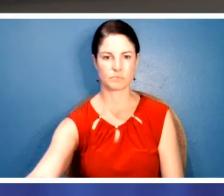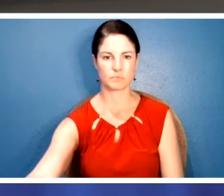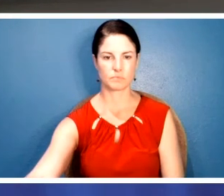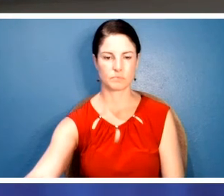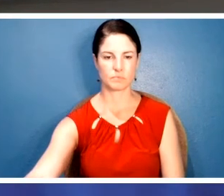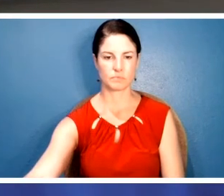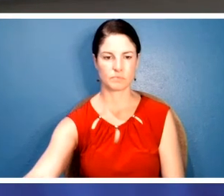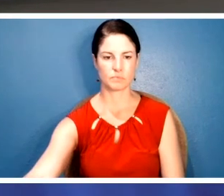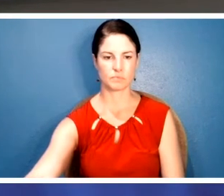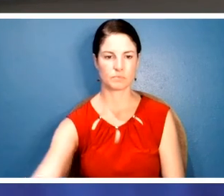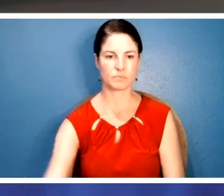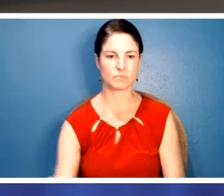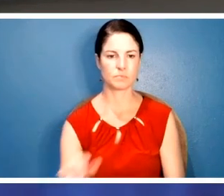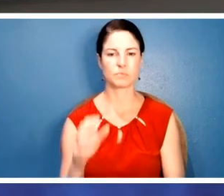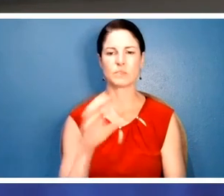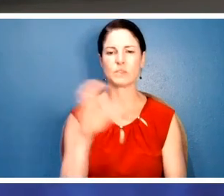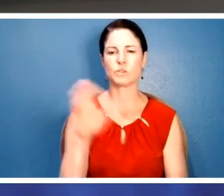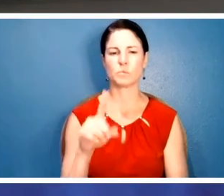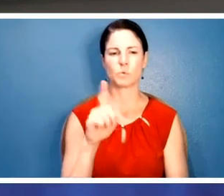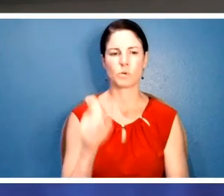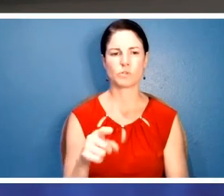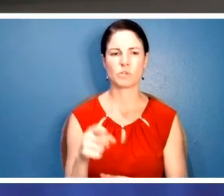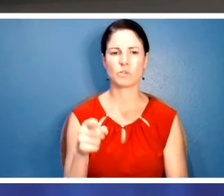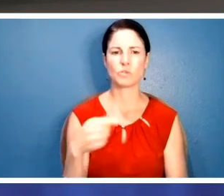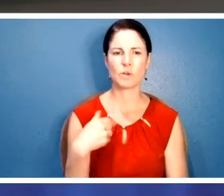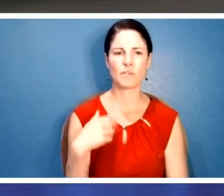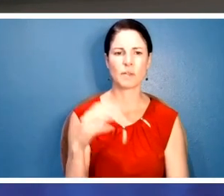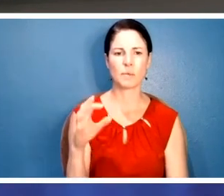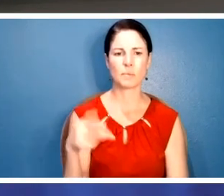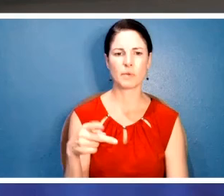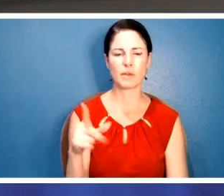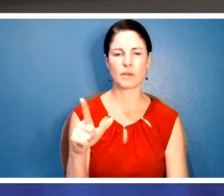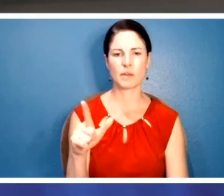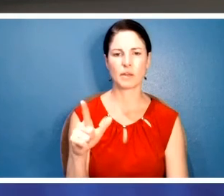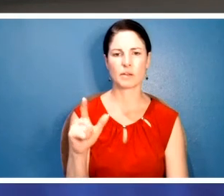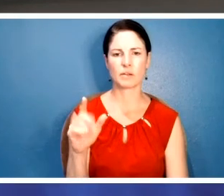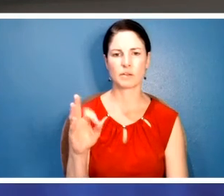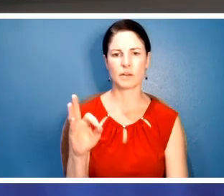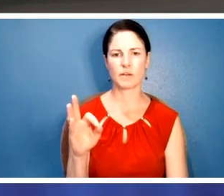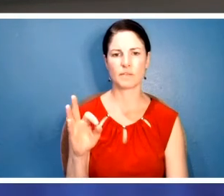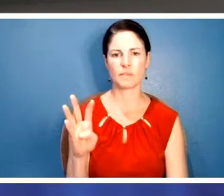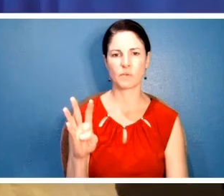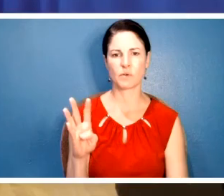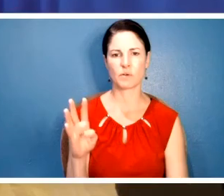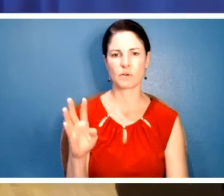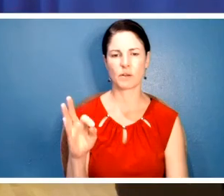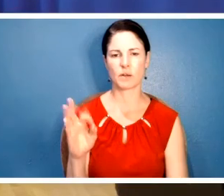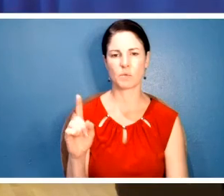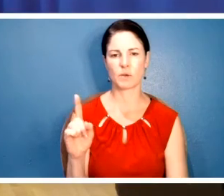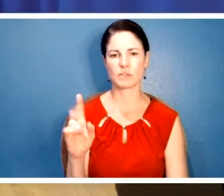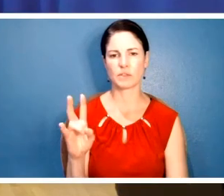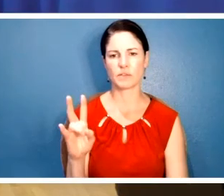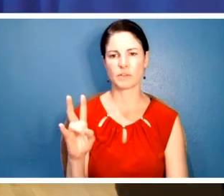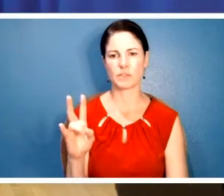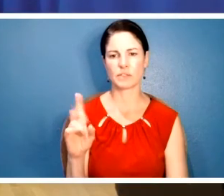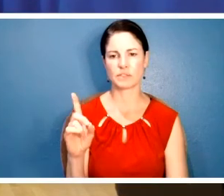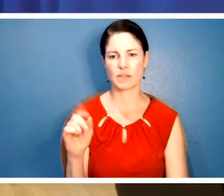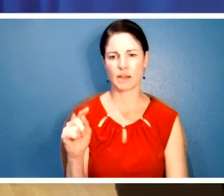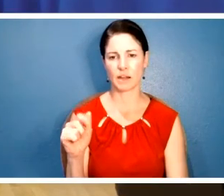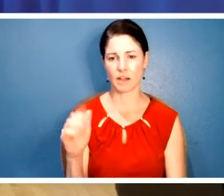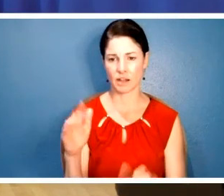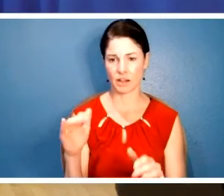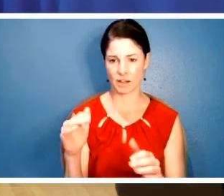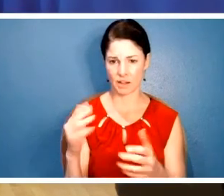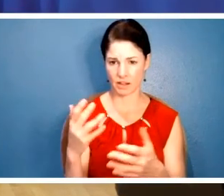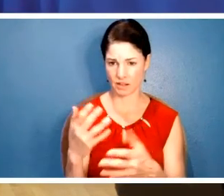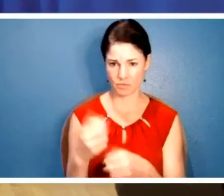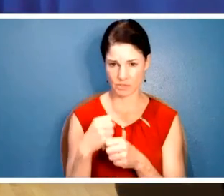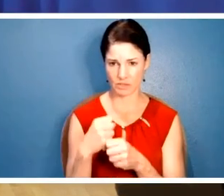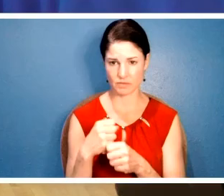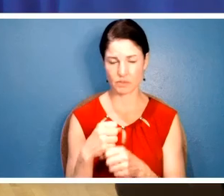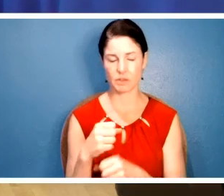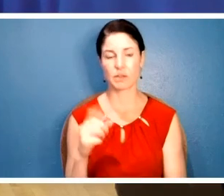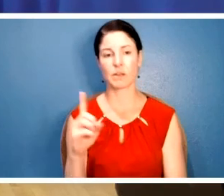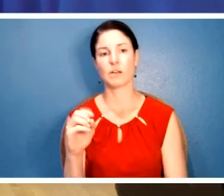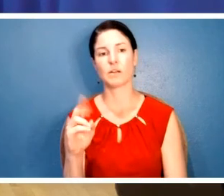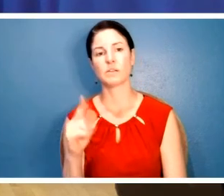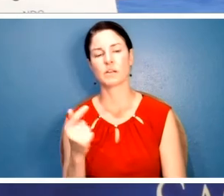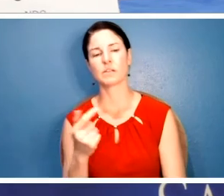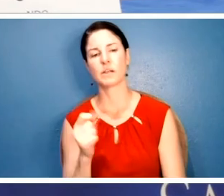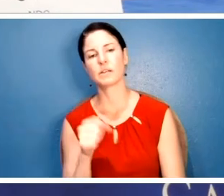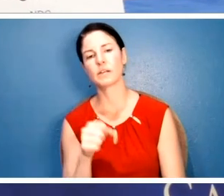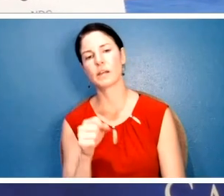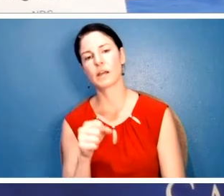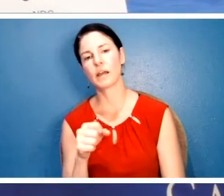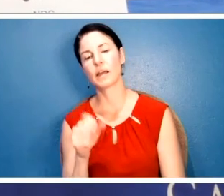Public Comment: don't, you have the actual PL 94171 census data, yet I don't know what that means the, the answer is yes, that was what was released in.